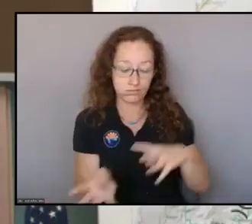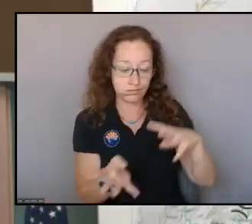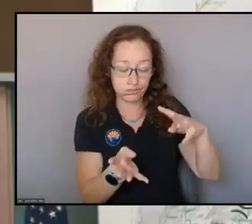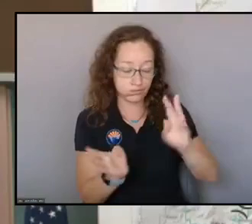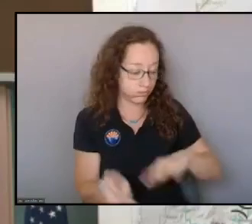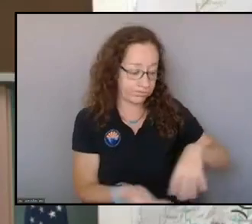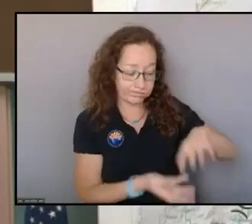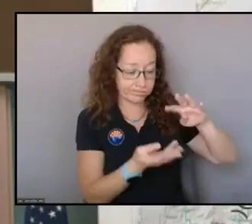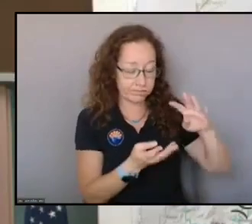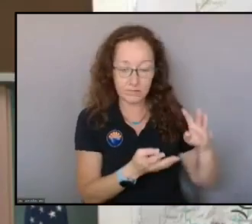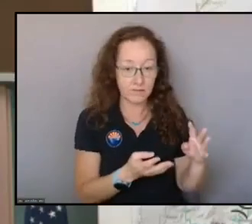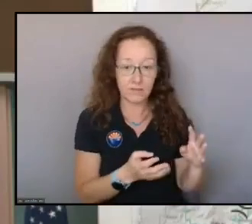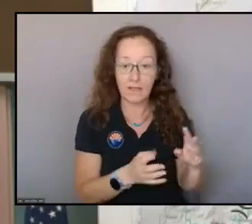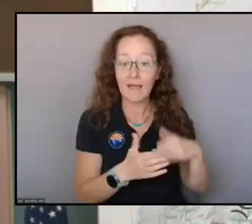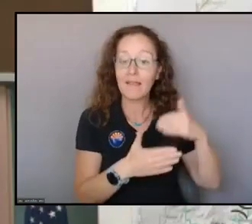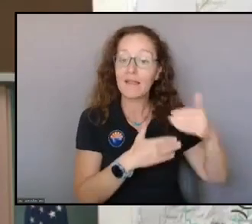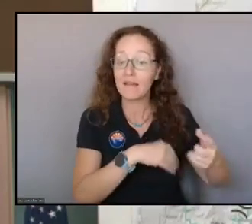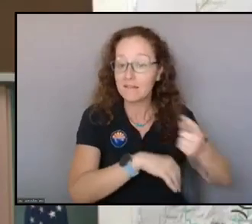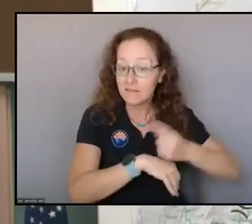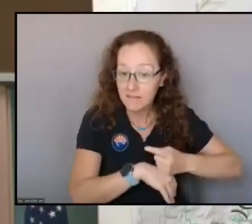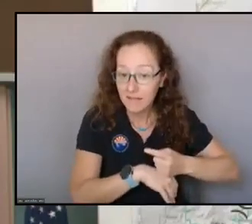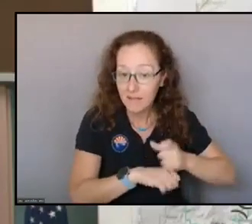FOLLOWING DAY POSSIBLY ANOTHER SOUTHWESTERLY WIND.